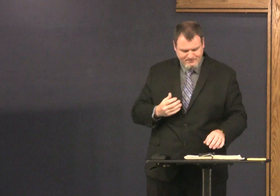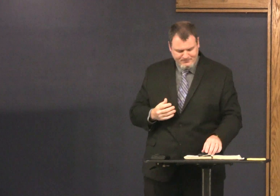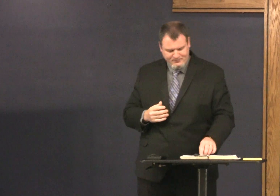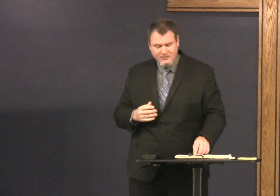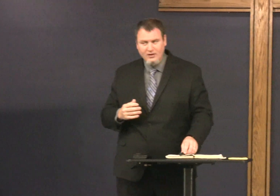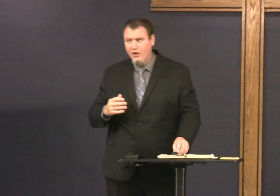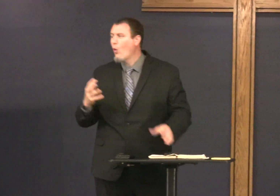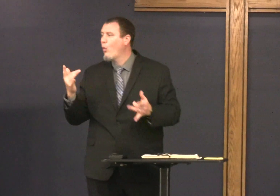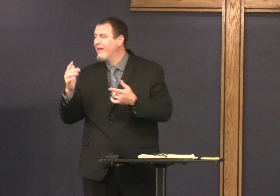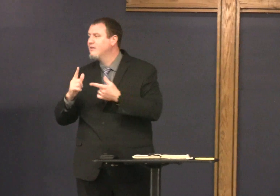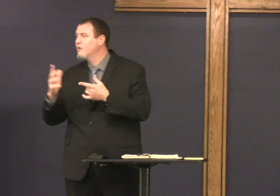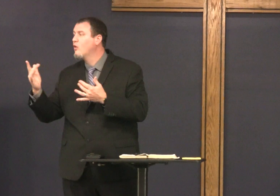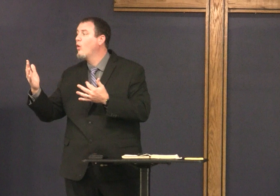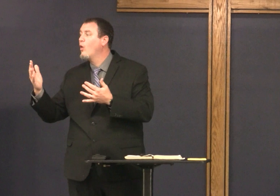if you want a copy just let me know and I can get you one